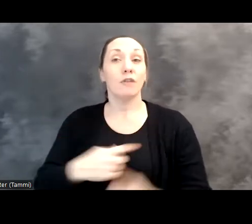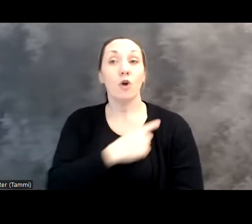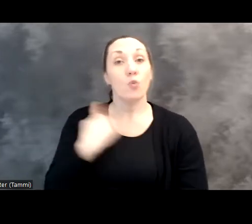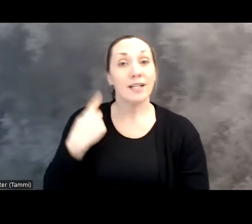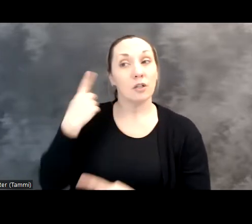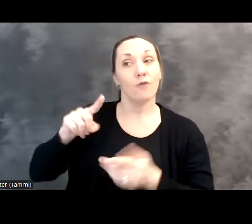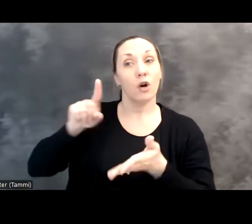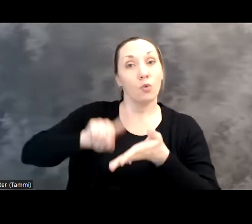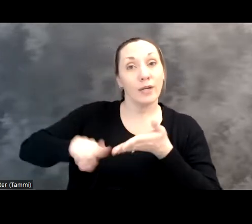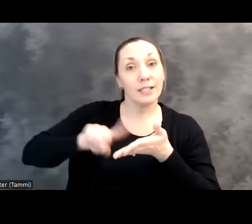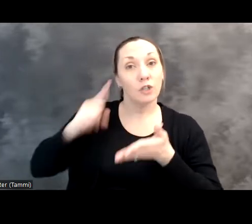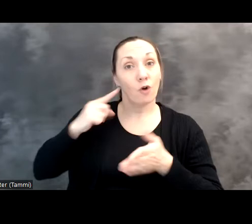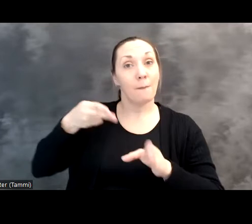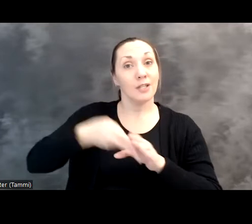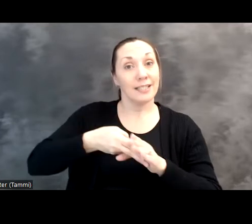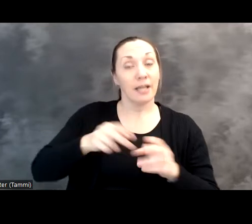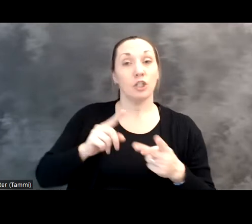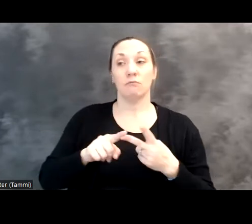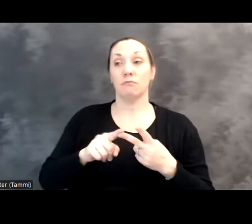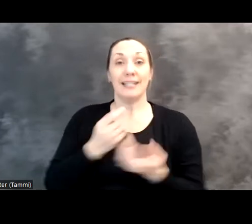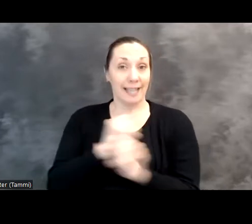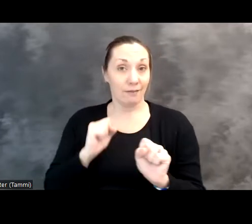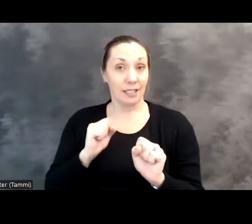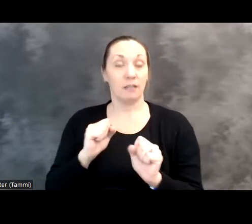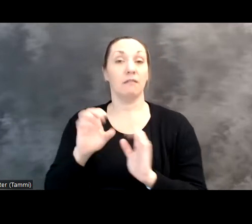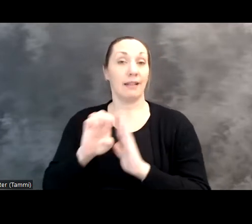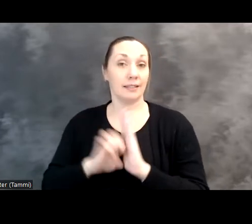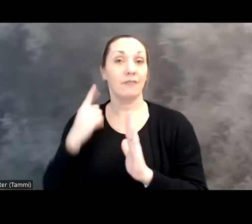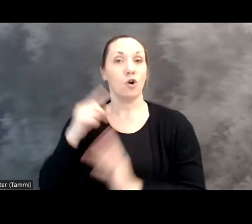from the previous two-day webinars. They'll discuss issues